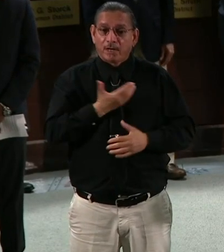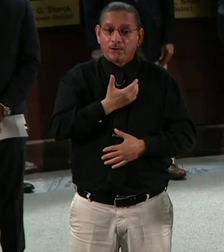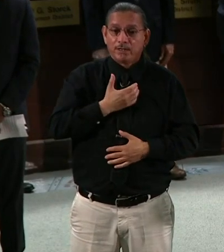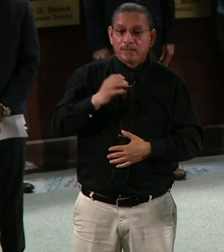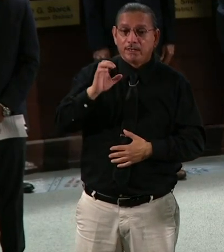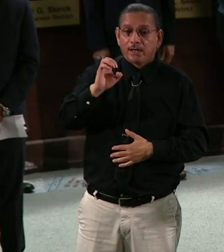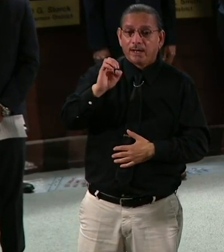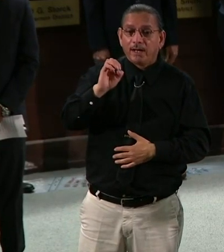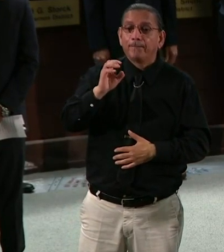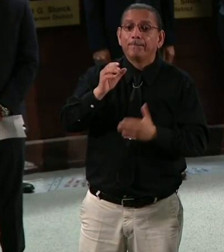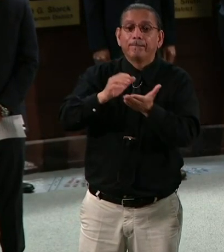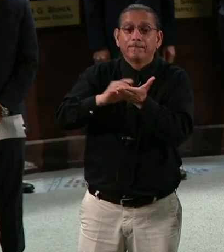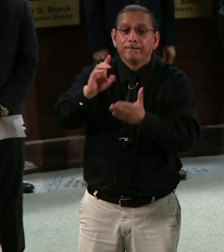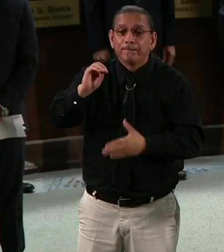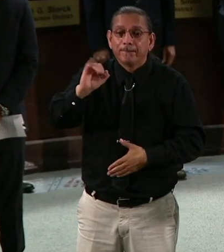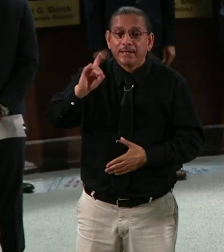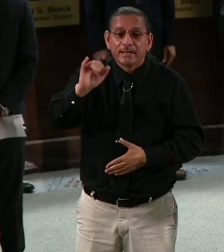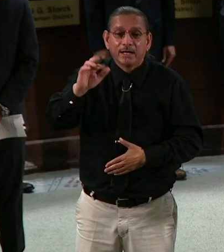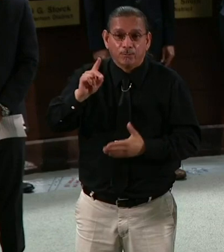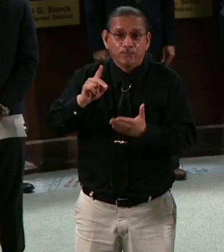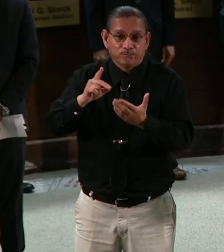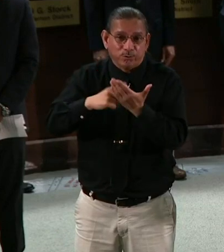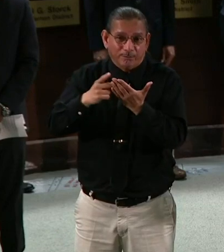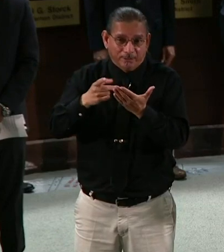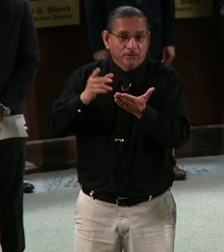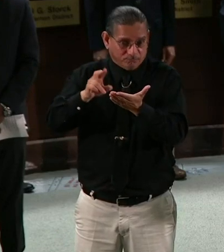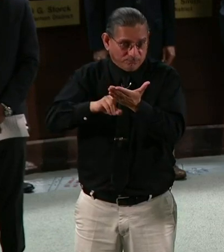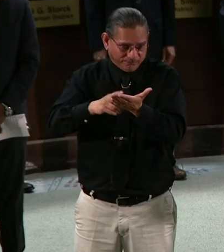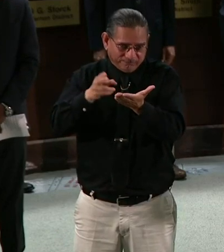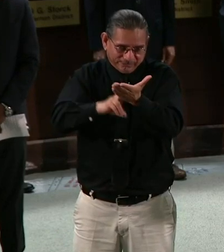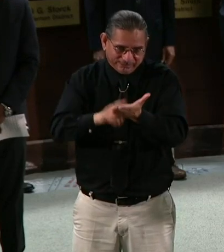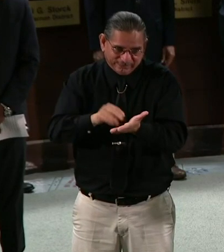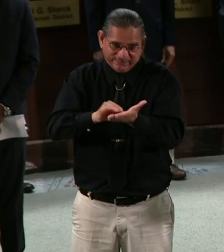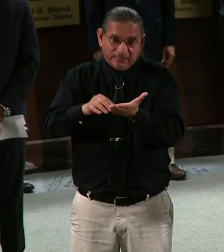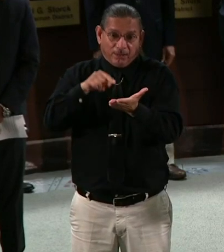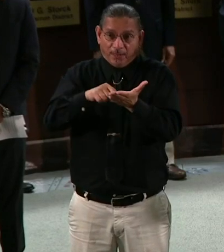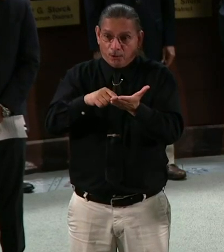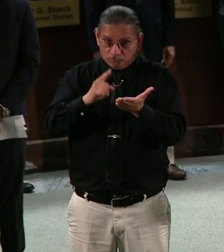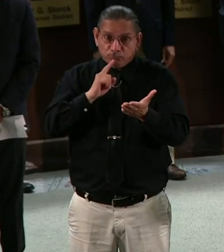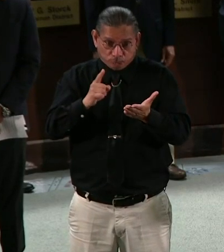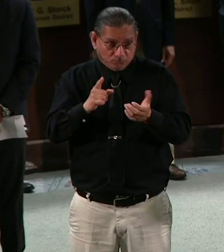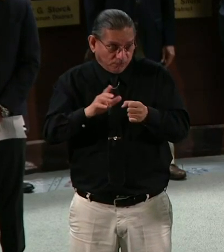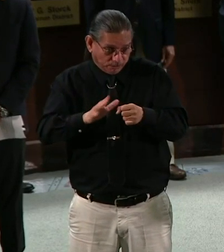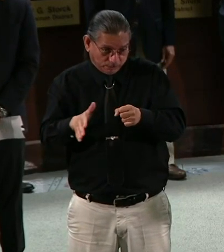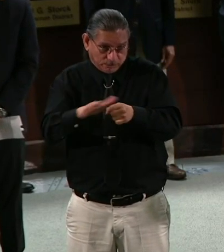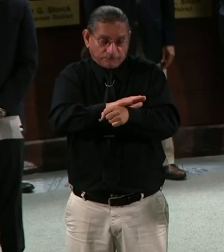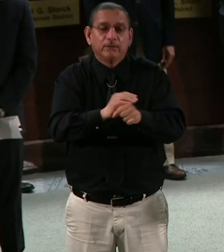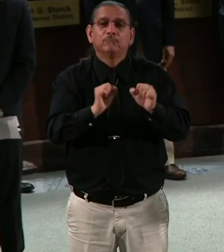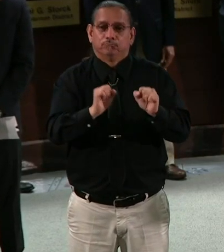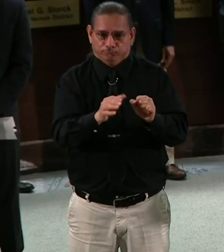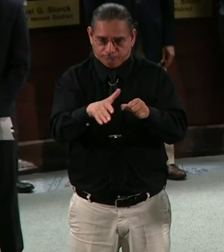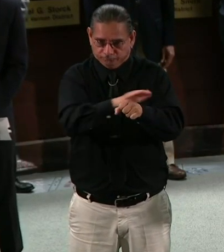POSSIBLE TO ENROLL IF YOU ARE ELIGIBLE AND TO STAY ENROLLED